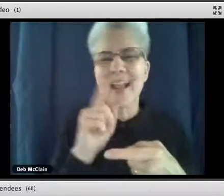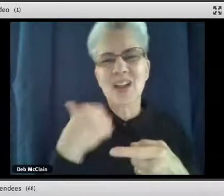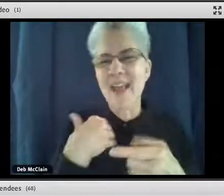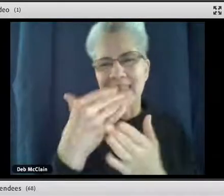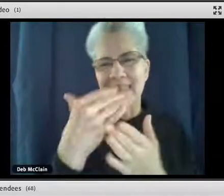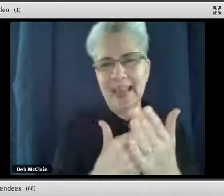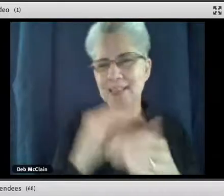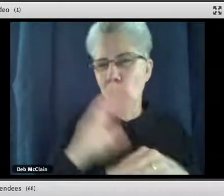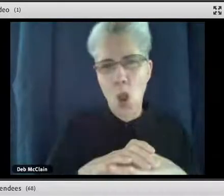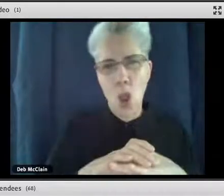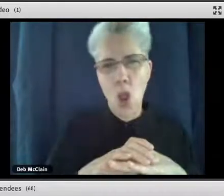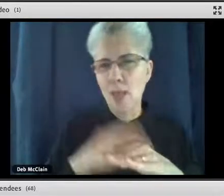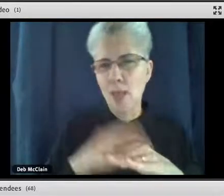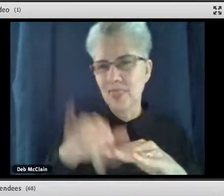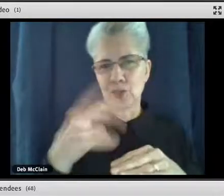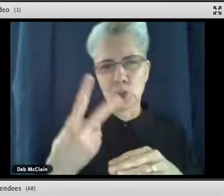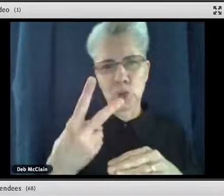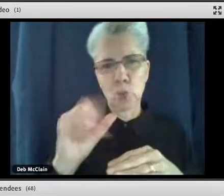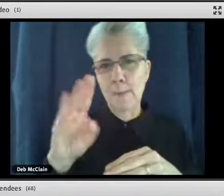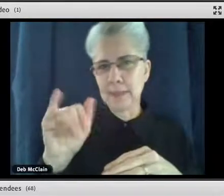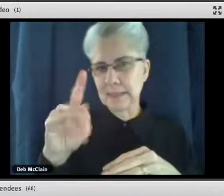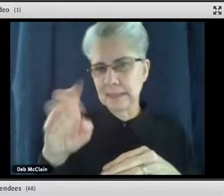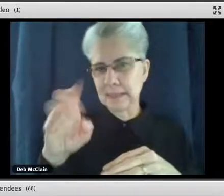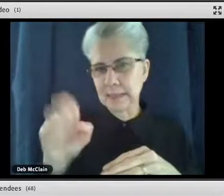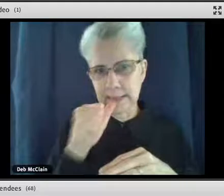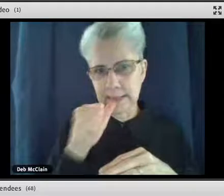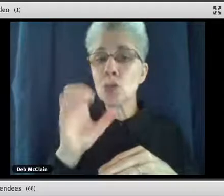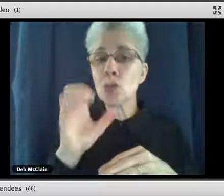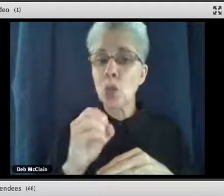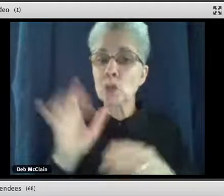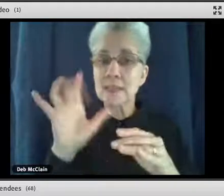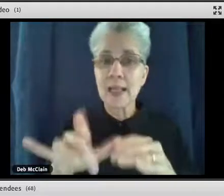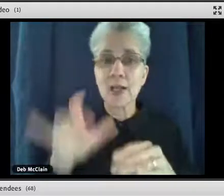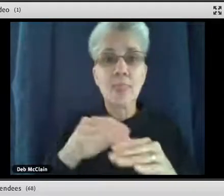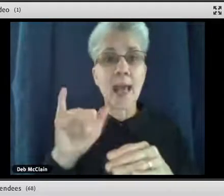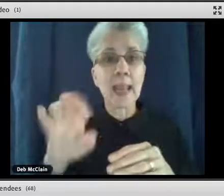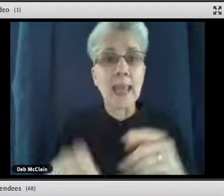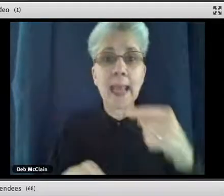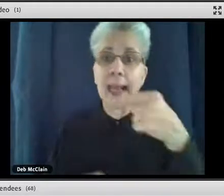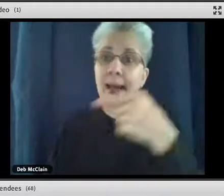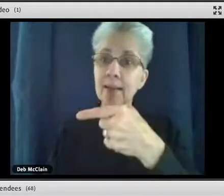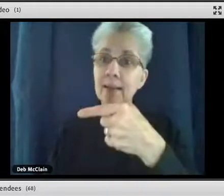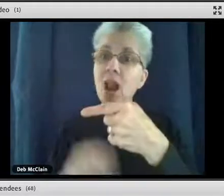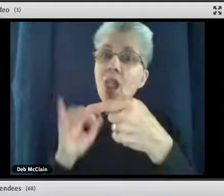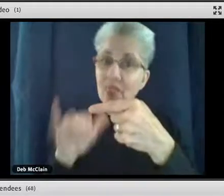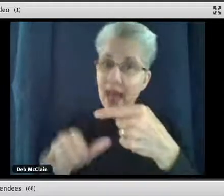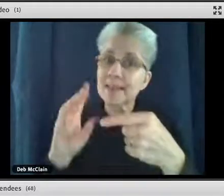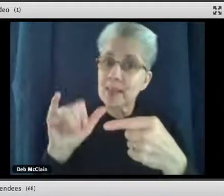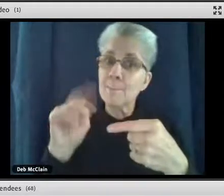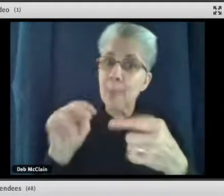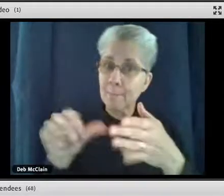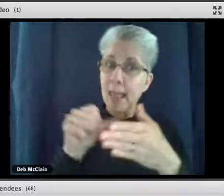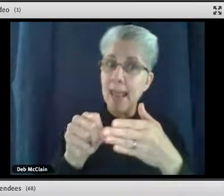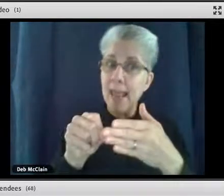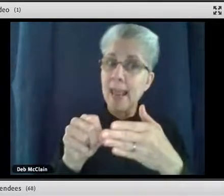So it doesn't actually have the list on these websites so we just want to click on that hyperlink.